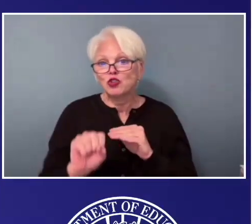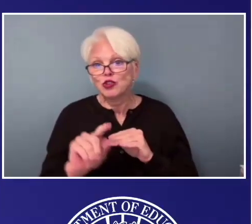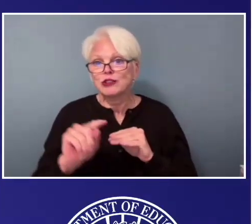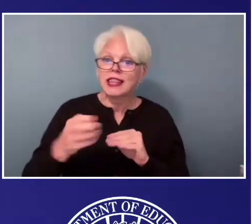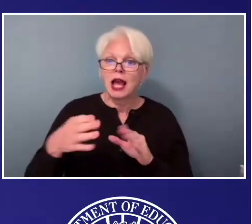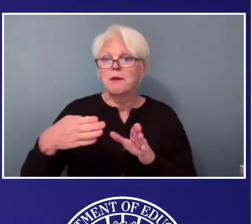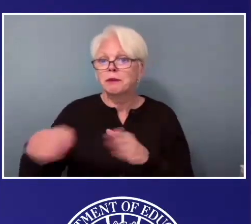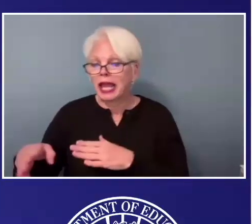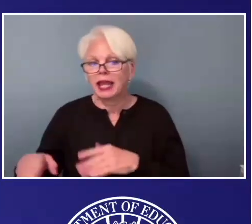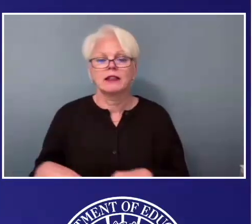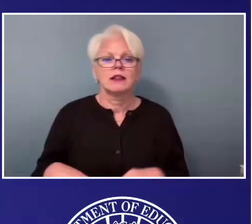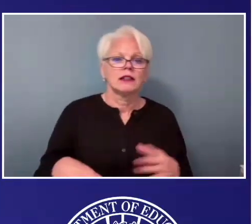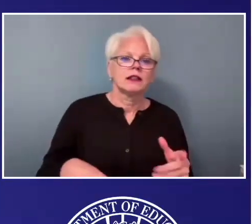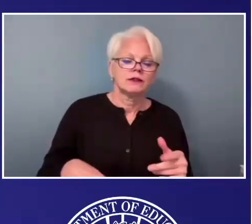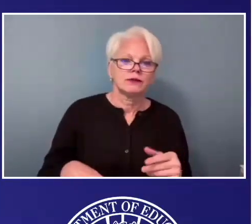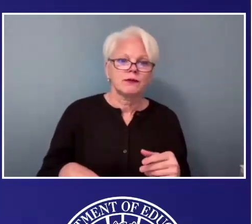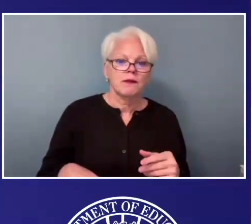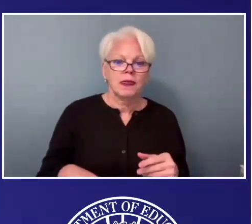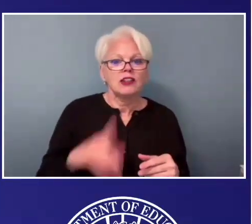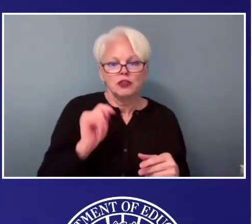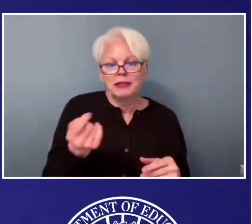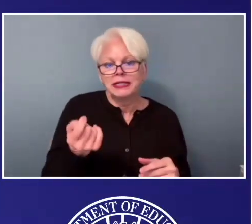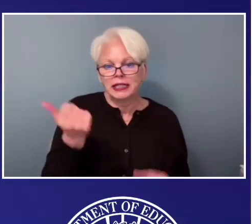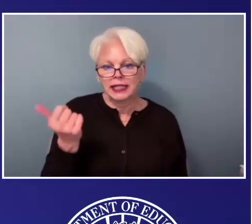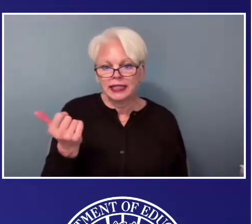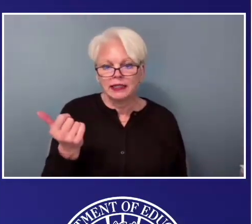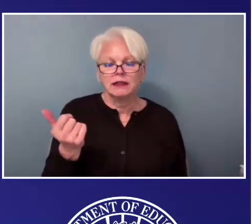Or when the -- it should end at --